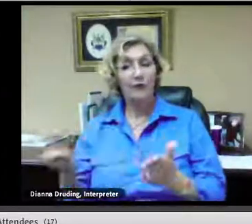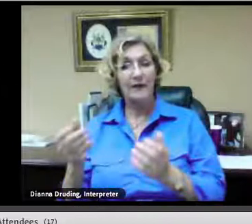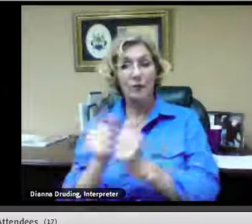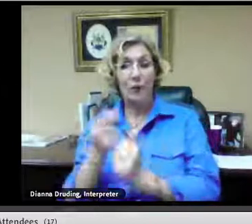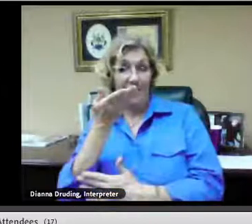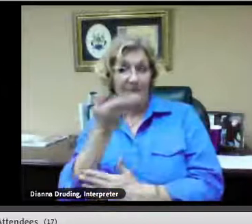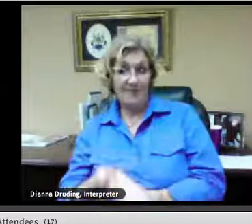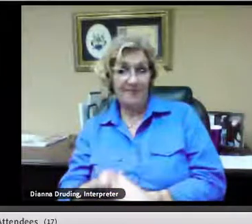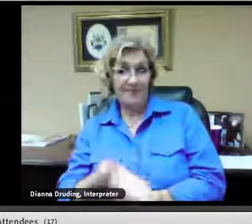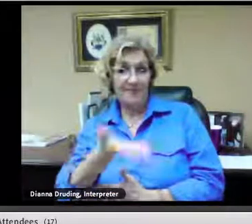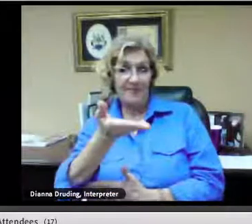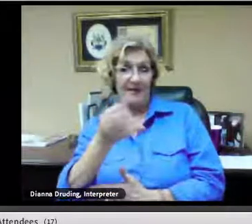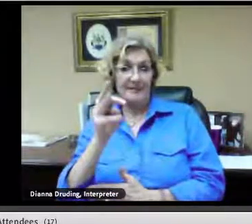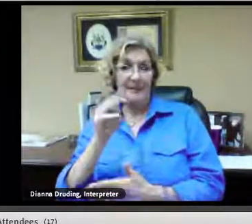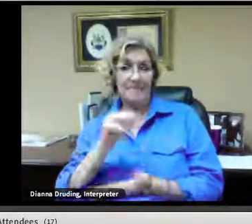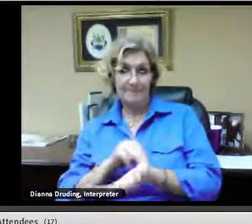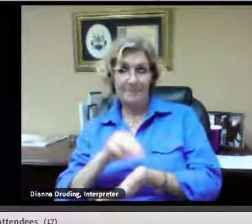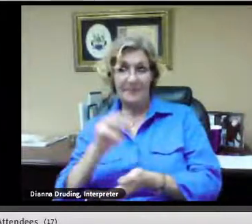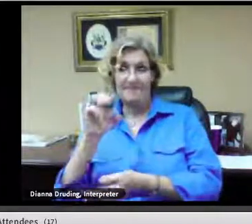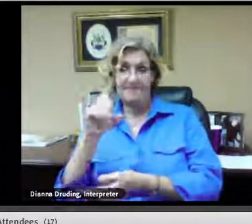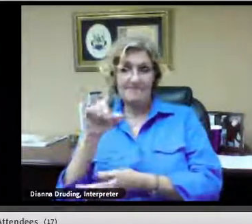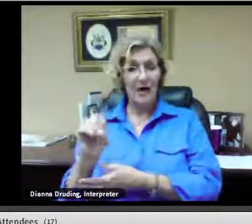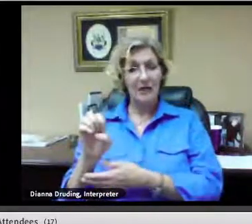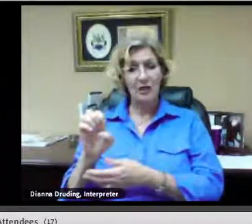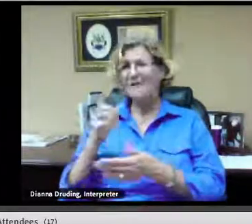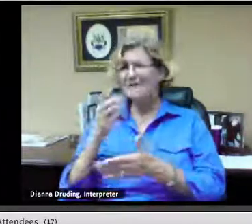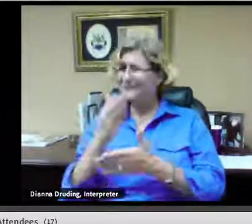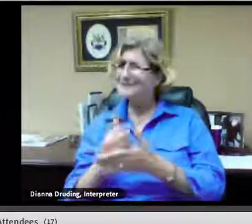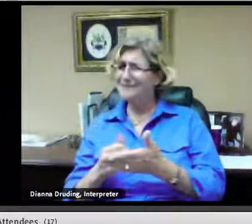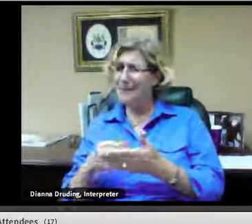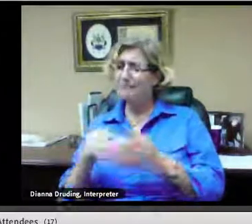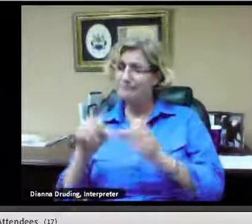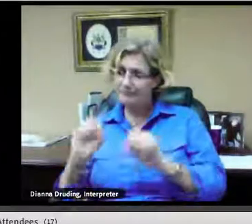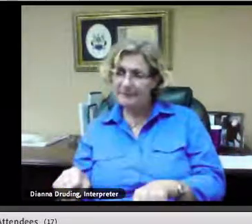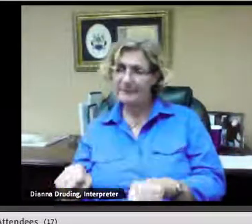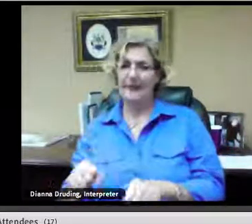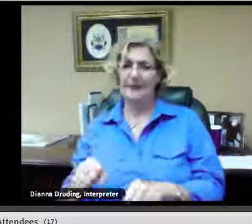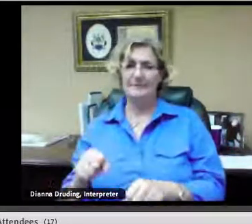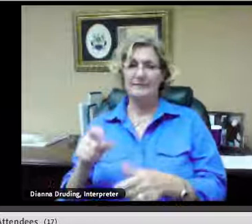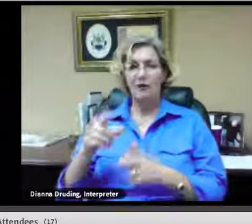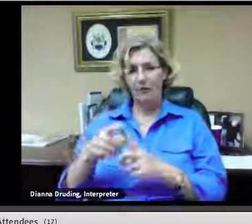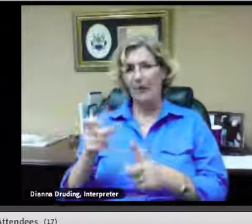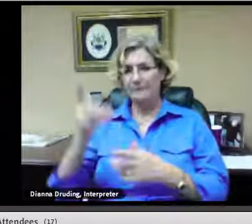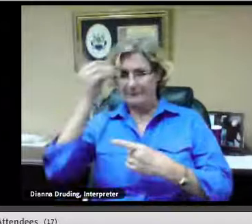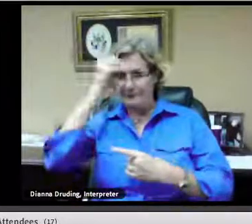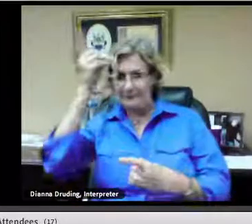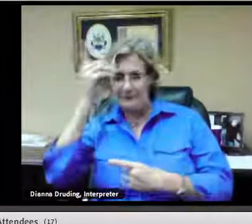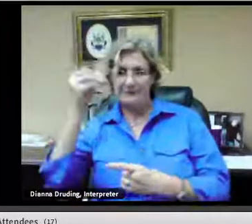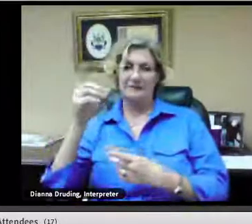but some are not. Okay? Some questions really arise for me immediately within this medical model,